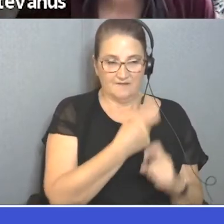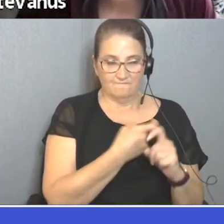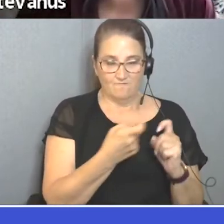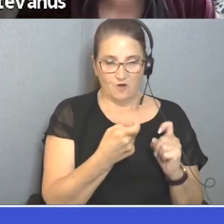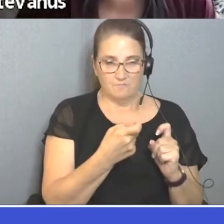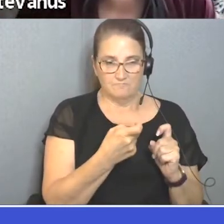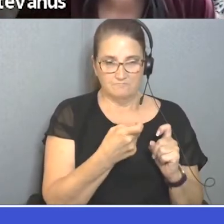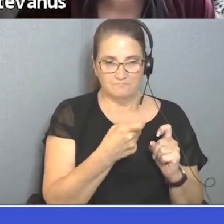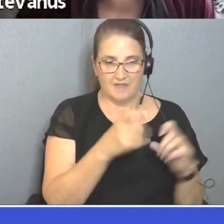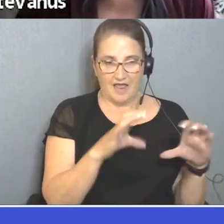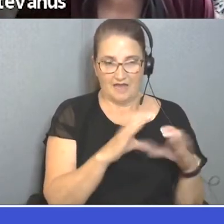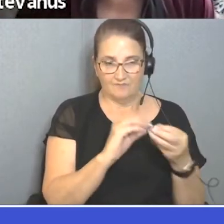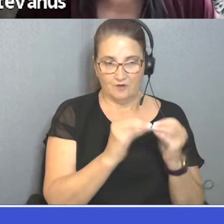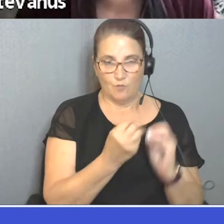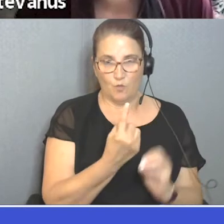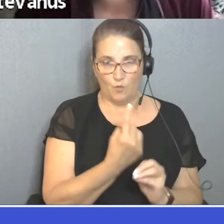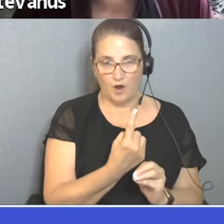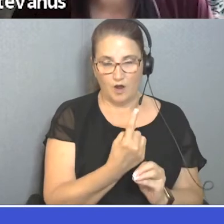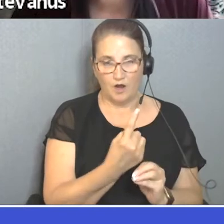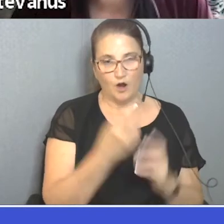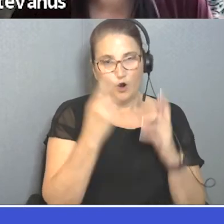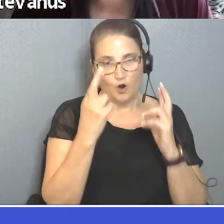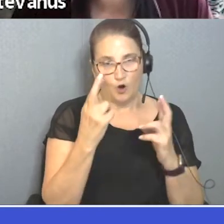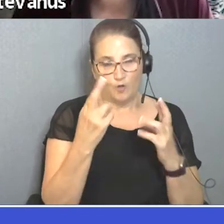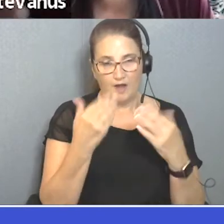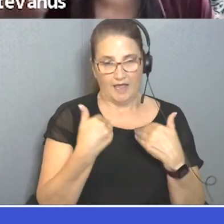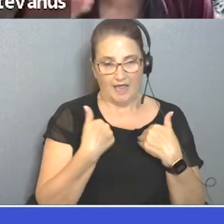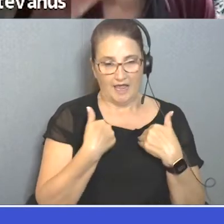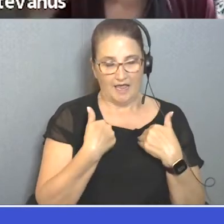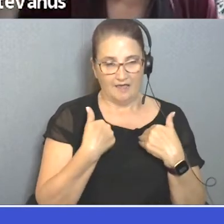Considering your findings from activity